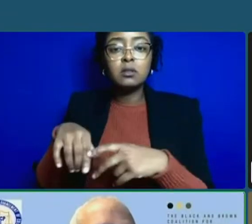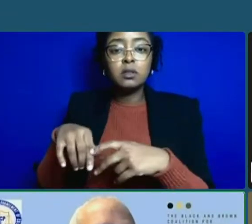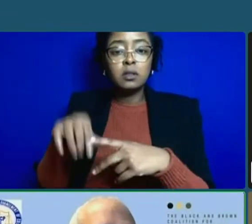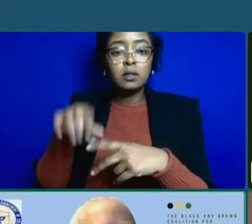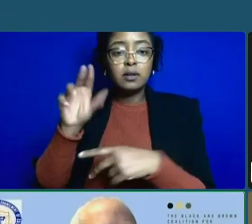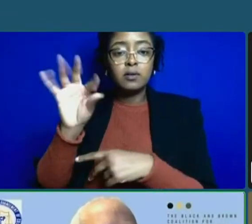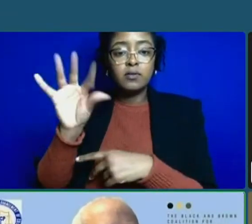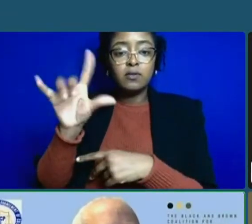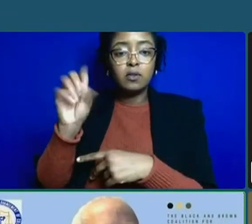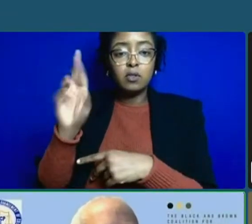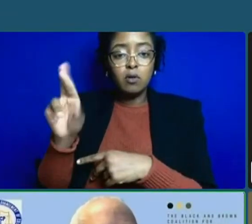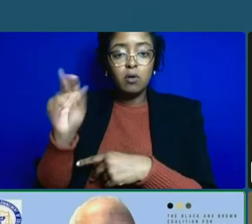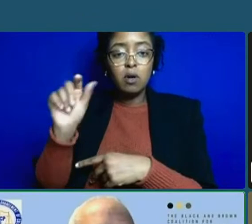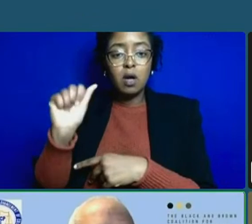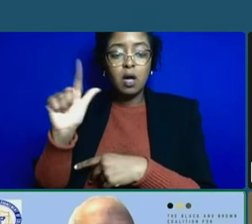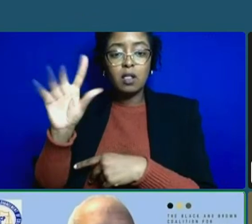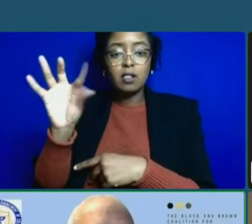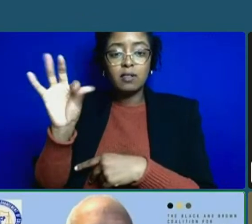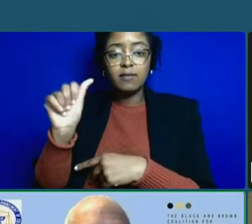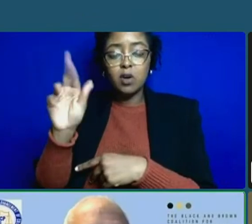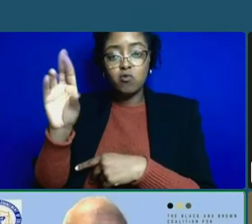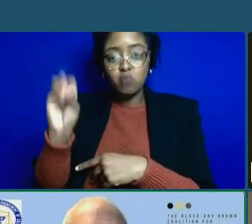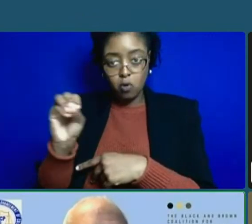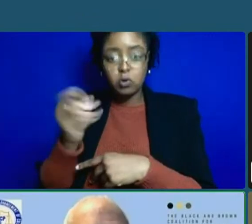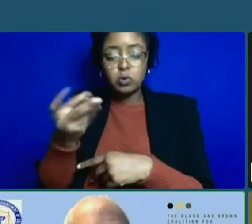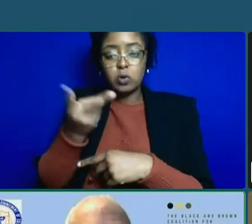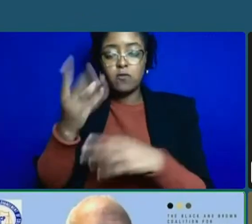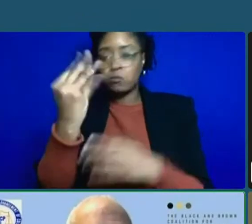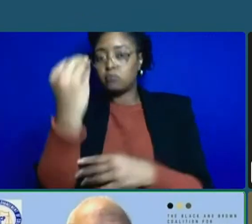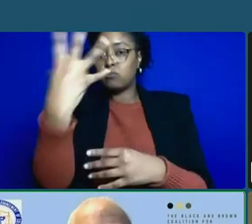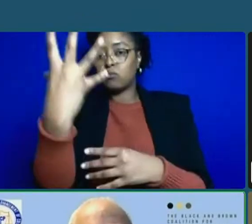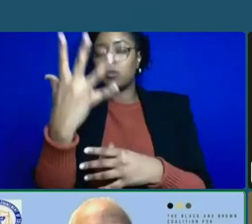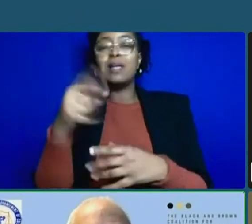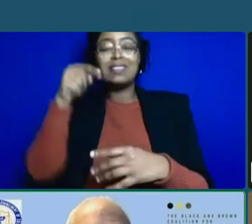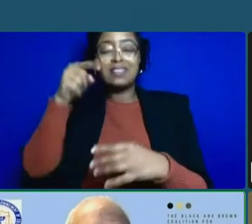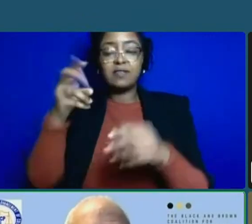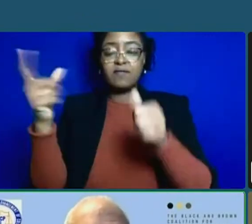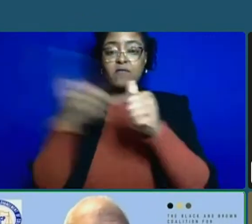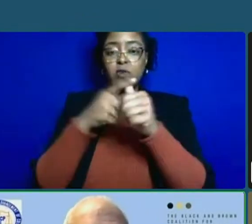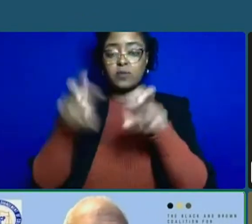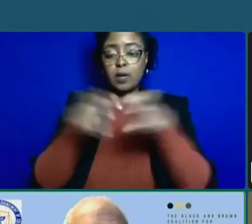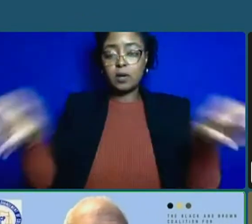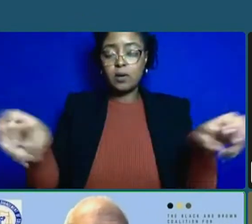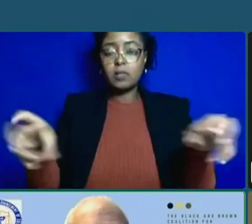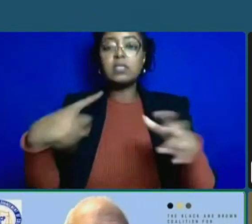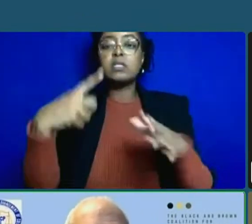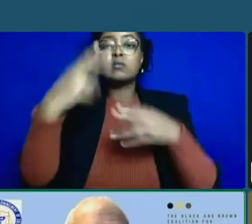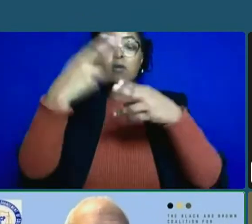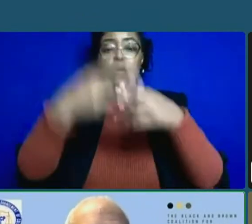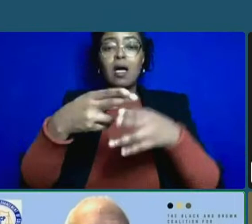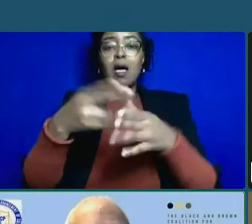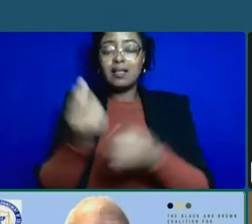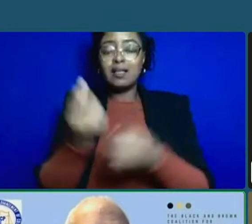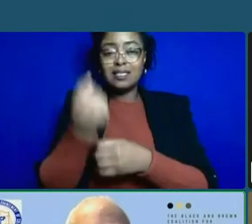cameras on. Um I want to frame